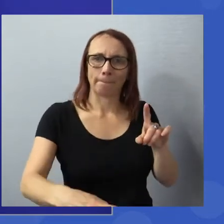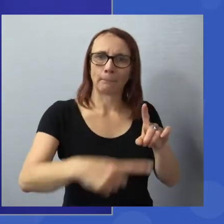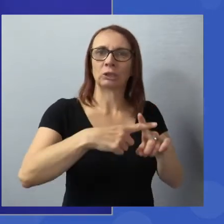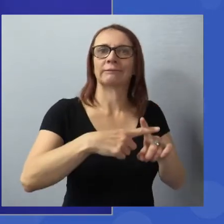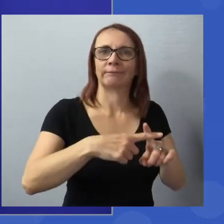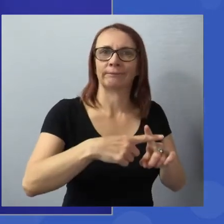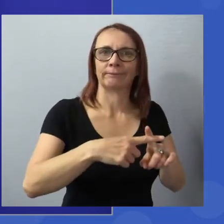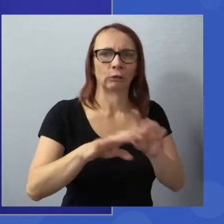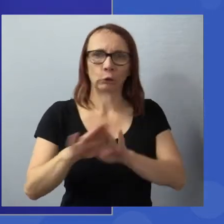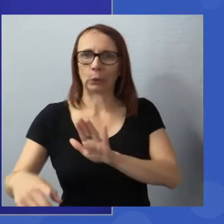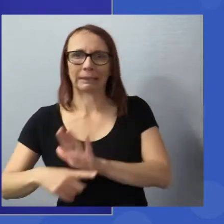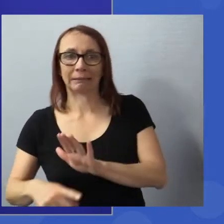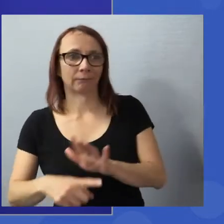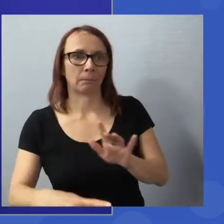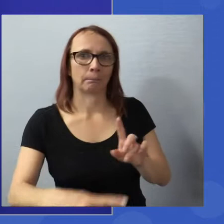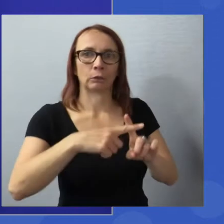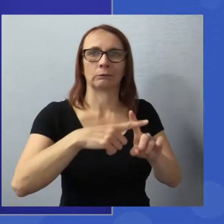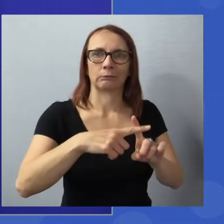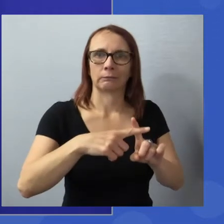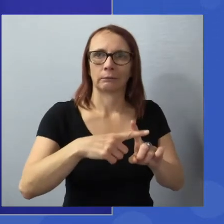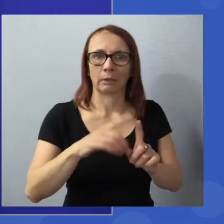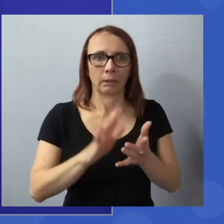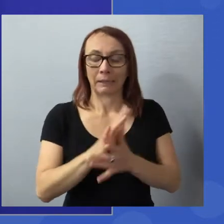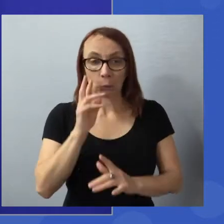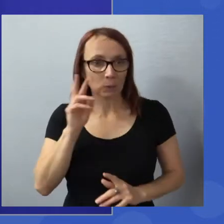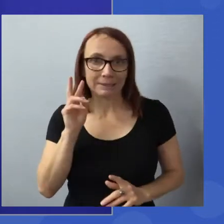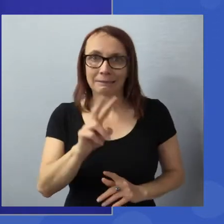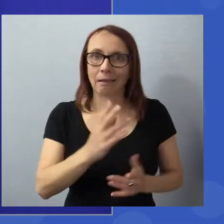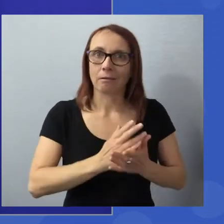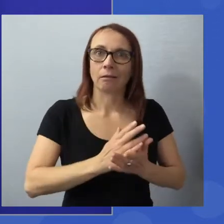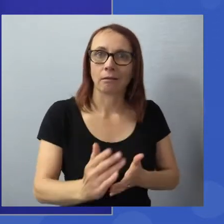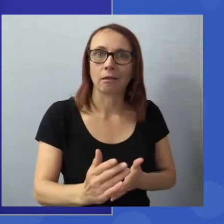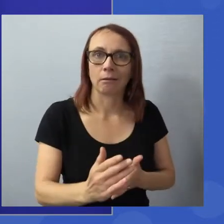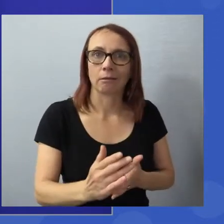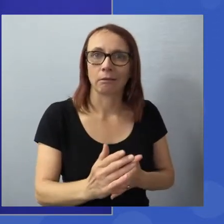than be negative been able to see what the trade-offs are and start at a young